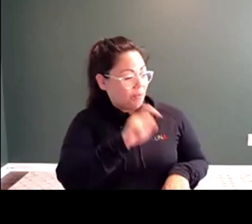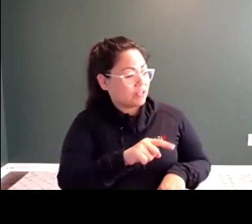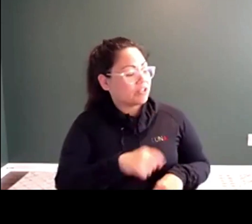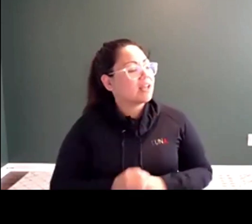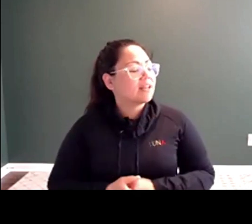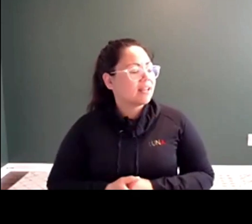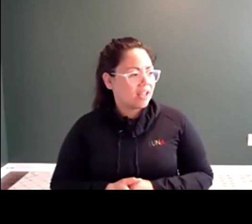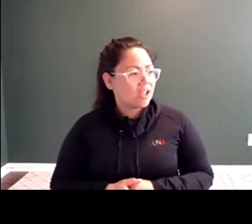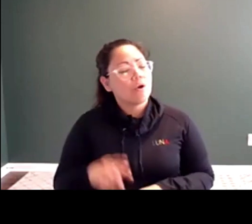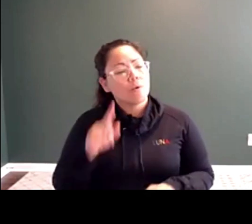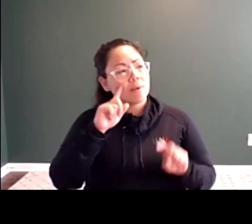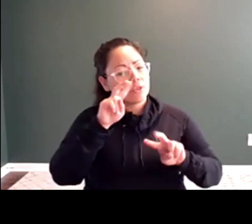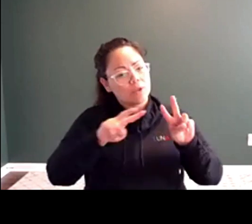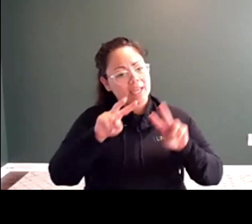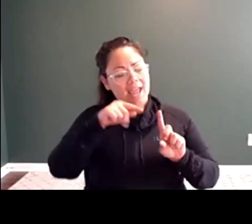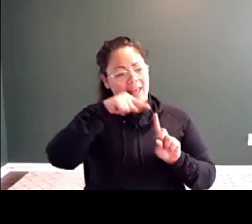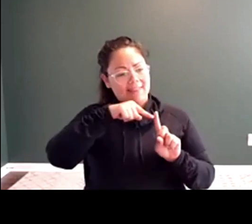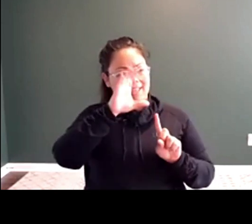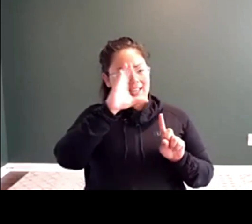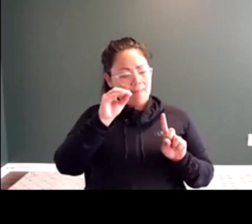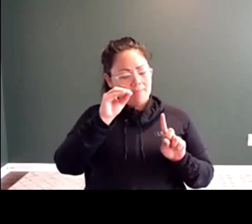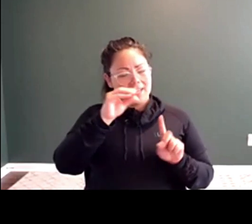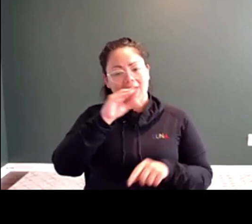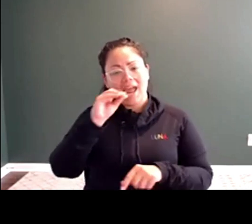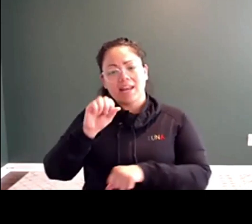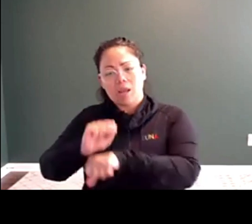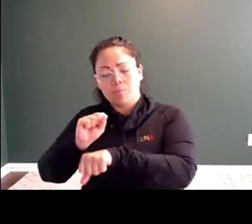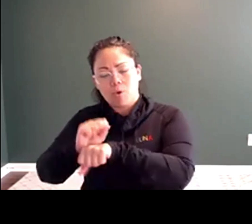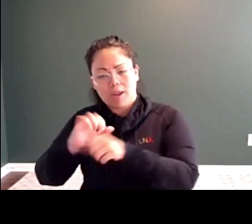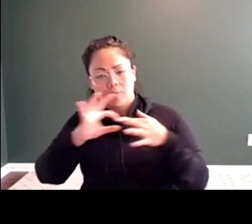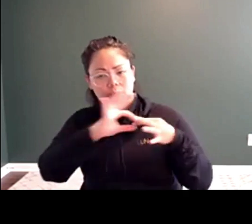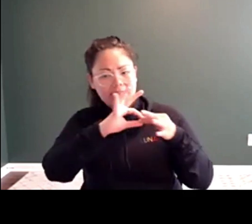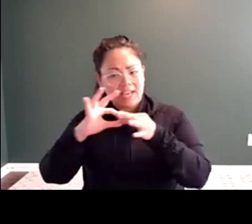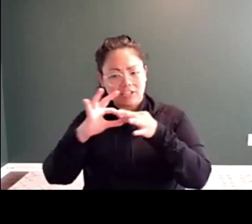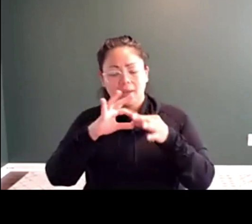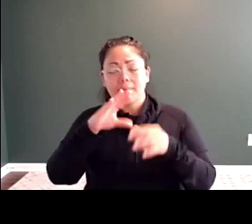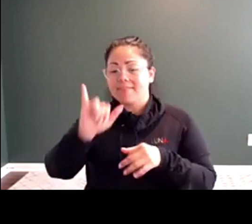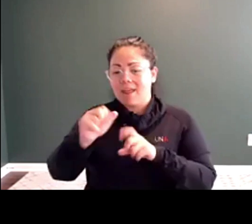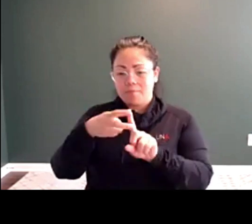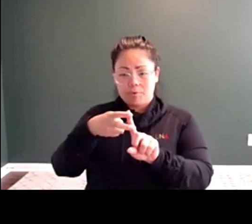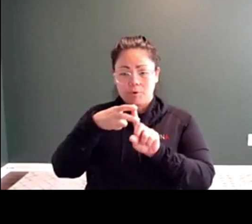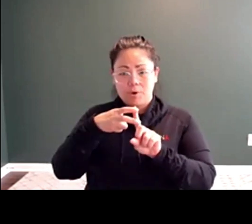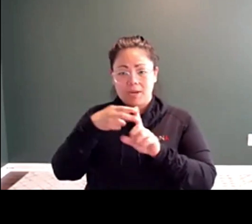we would be looking at the employer-employee relationship, and remember the recruiting process is also part of that.